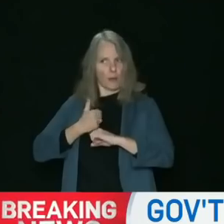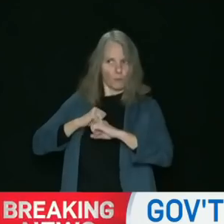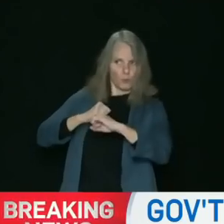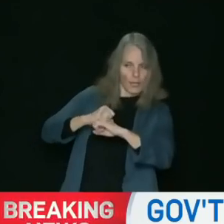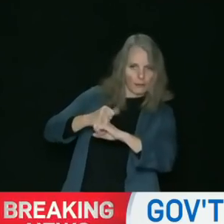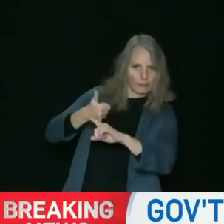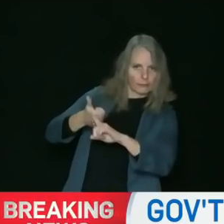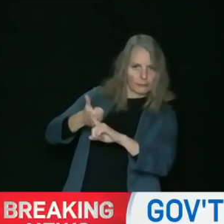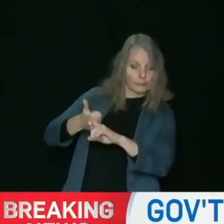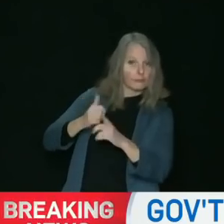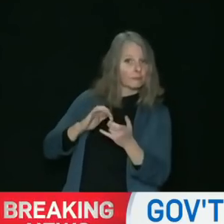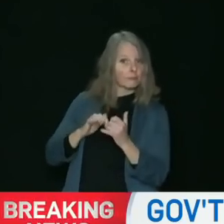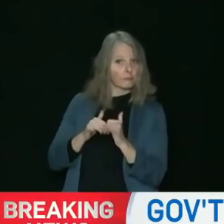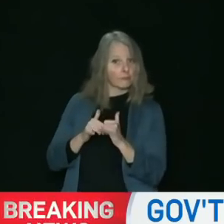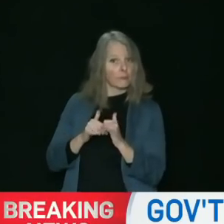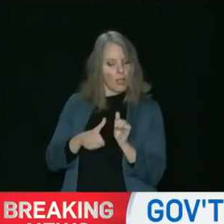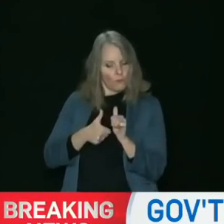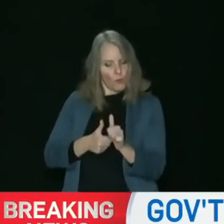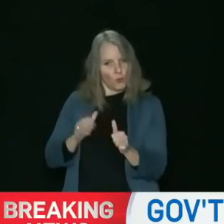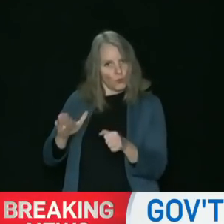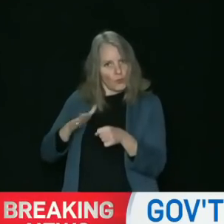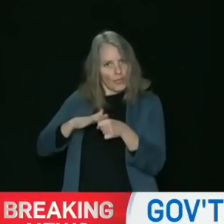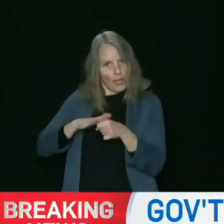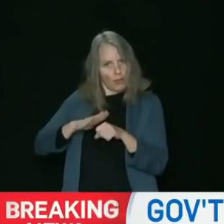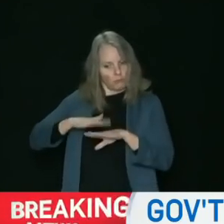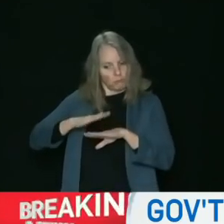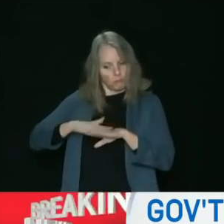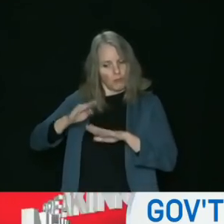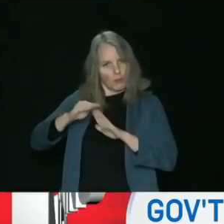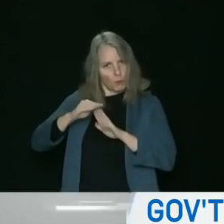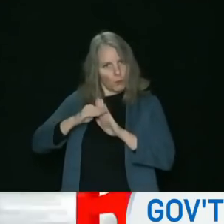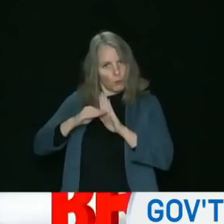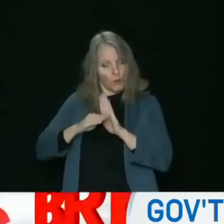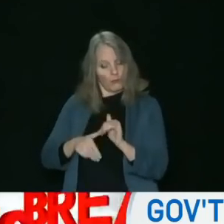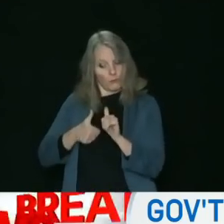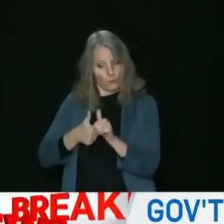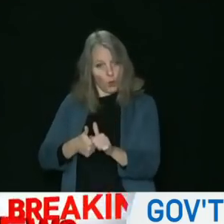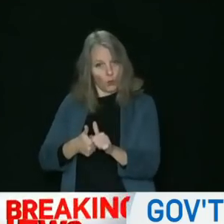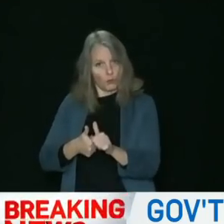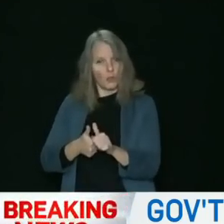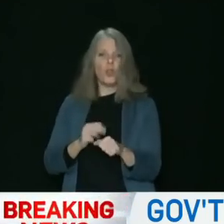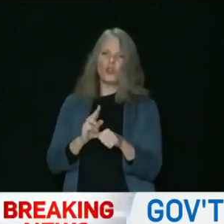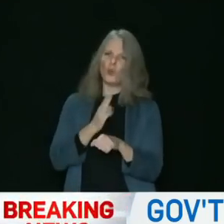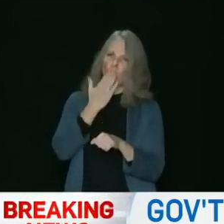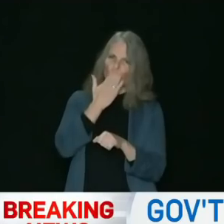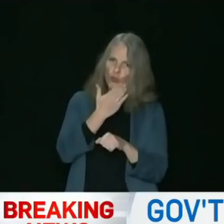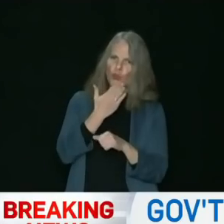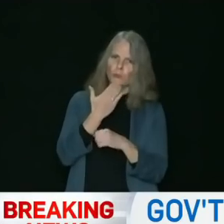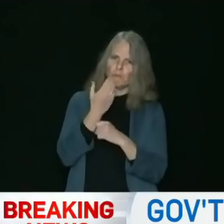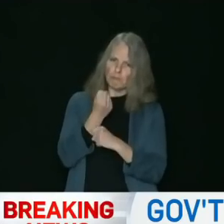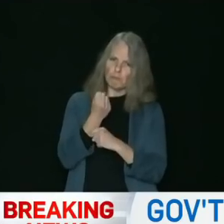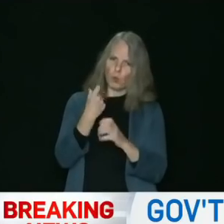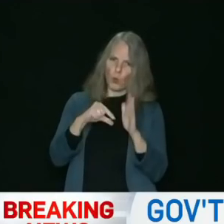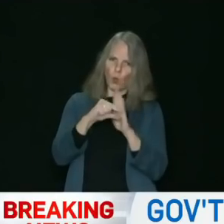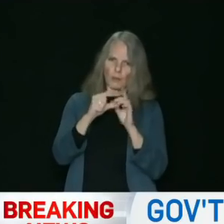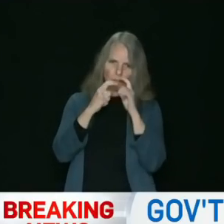LAYERS OF PERSONAL PROTECTION TO REDUCE THE RISK OF EXPOSURE AND